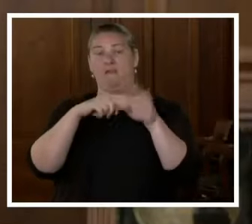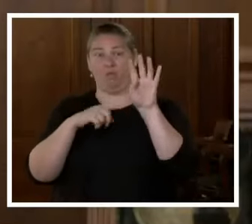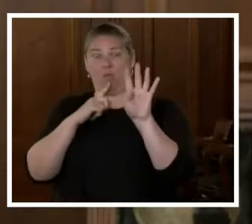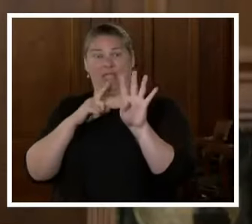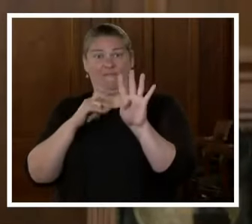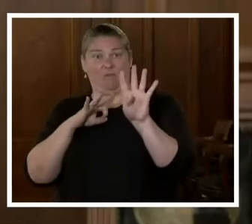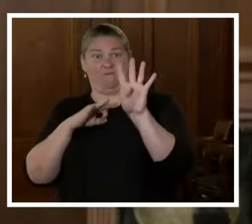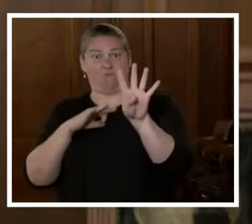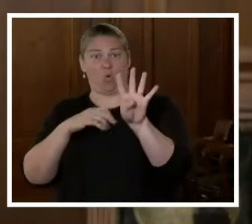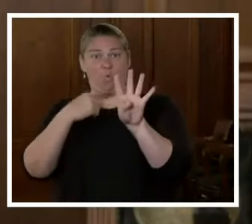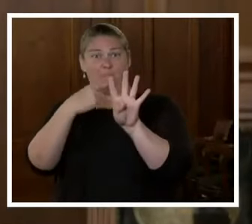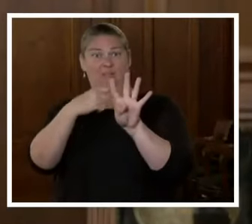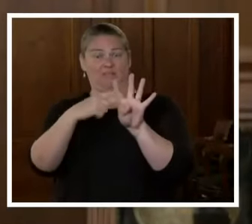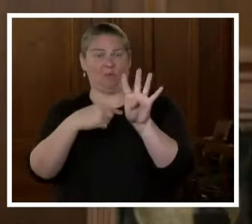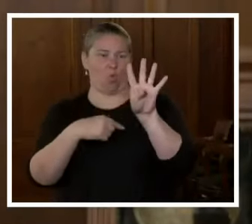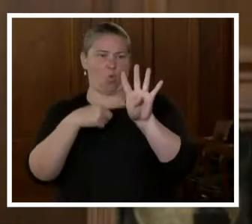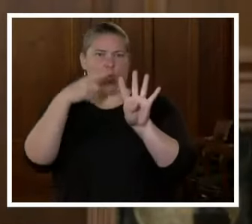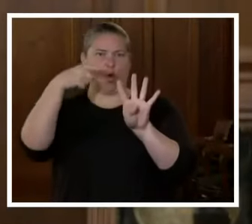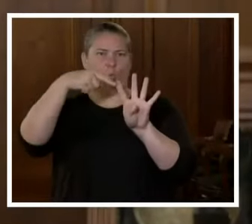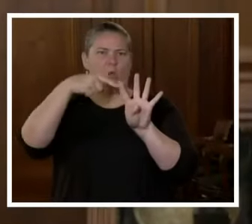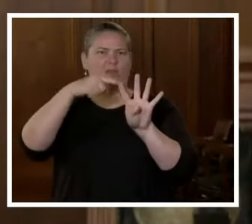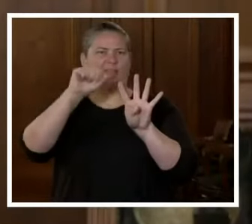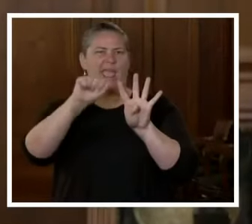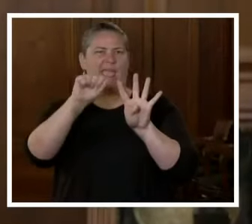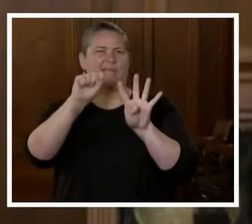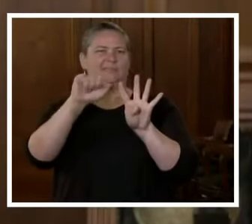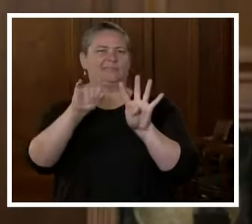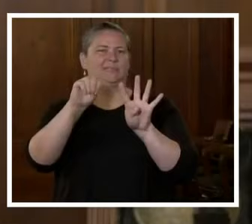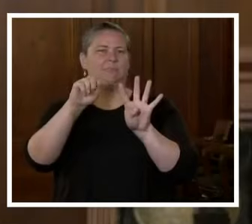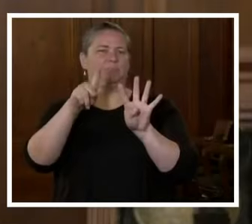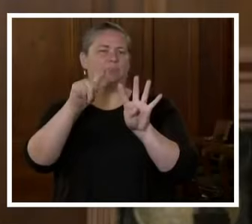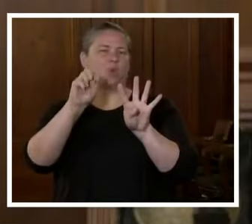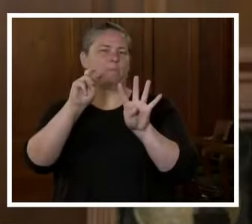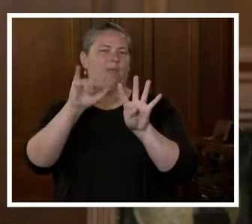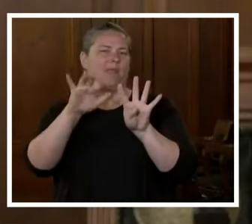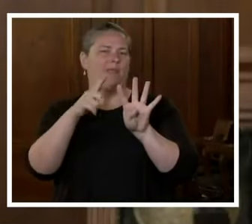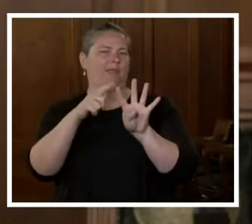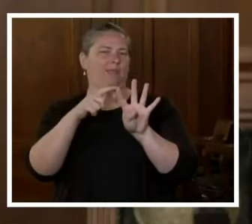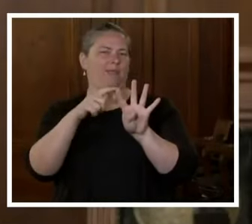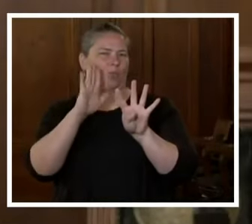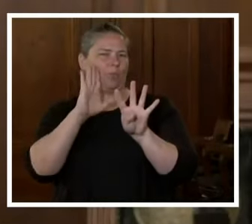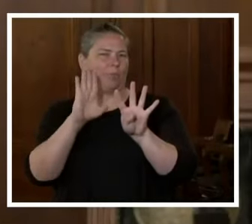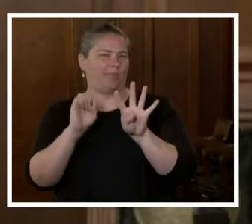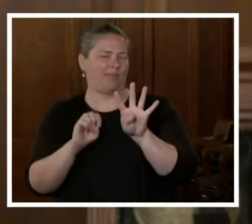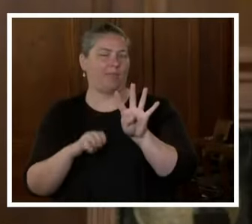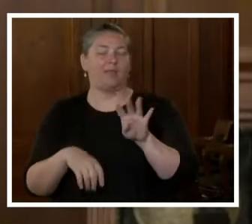PEEP WHO ARE GOING TO DONATE